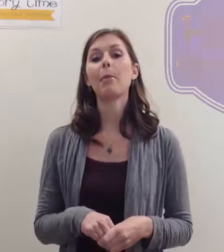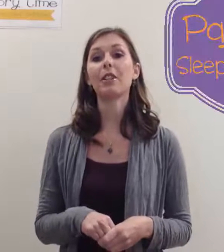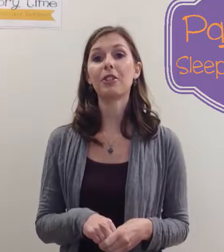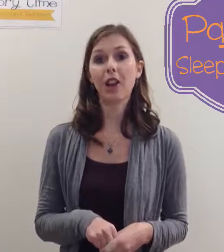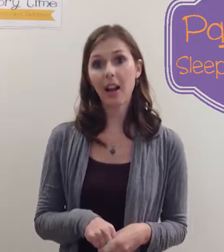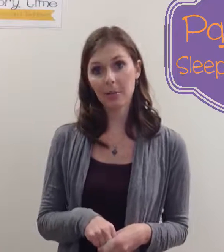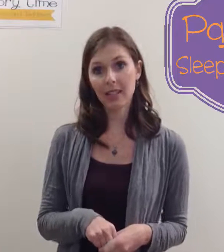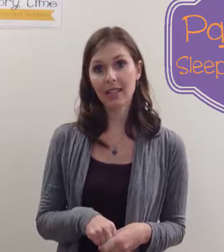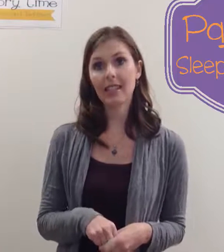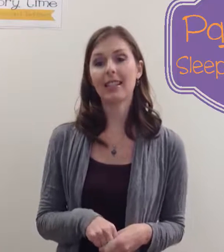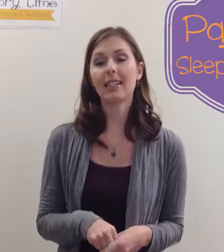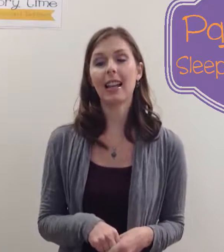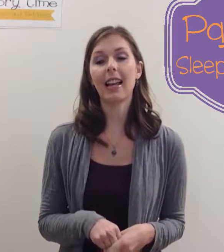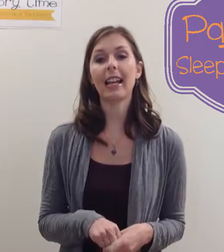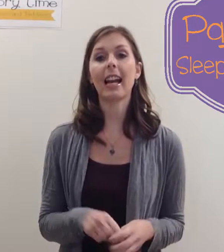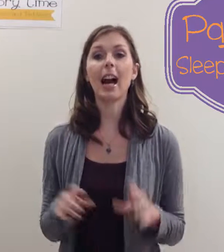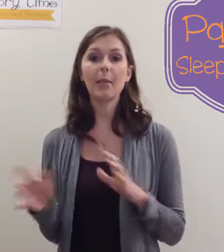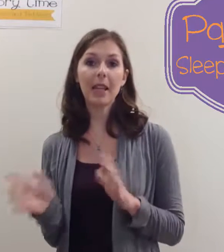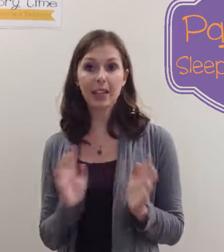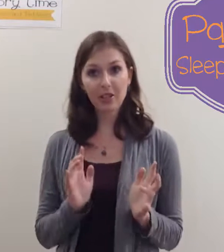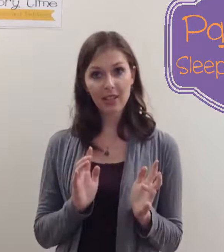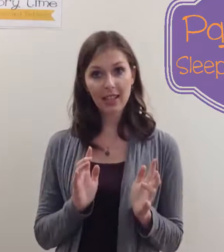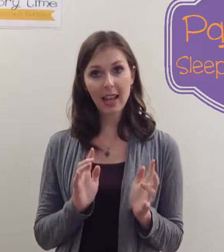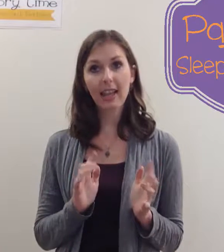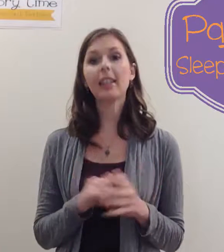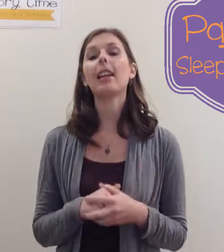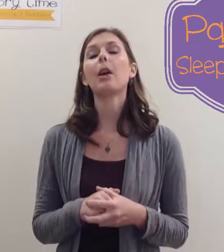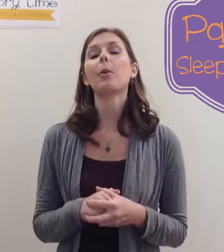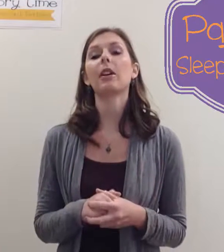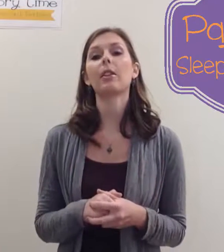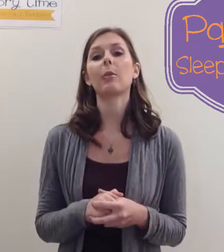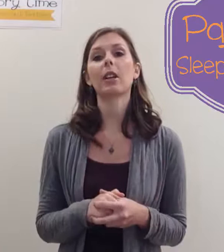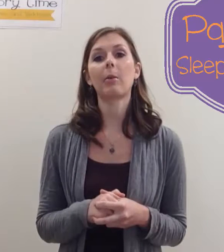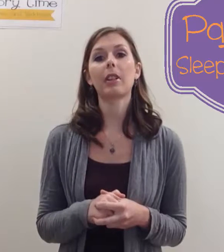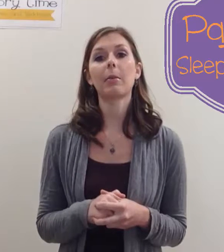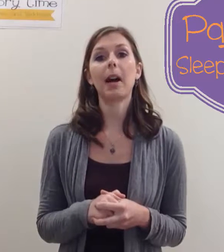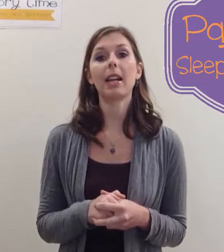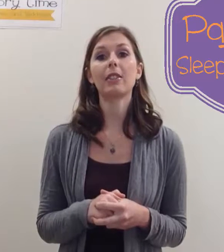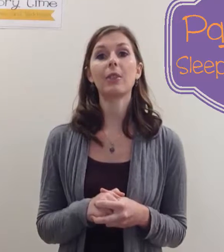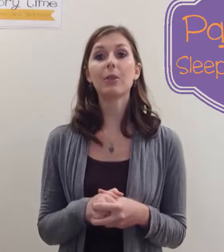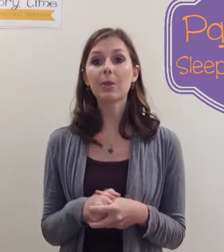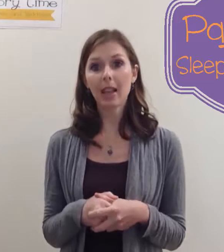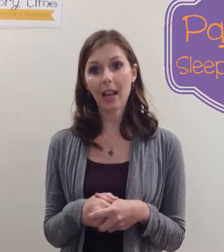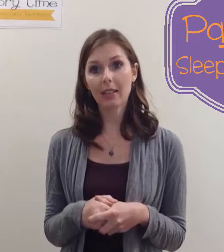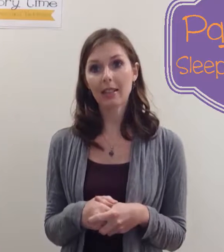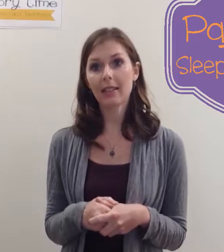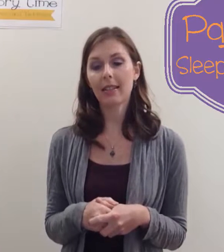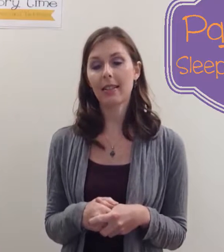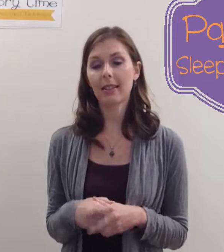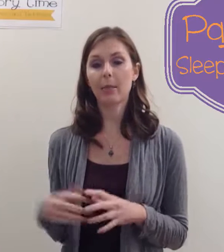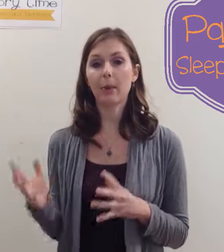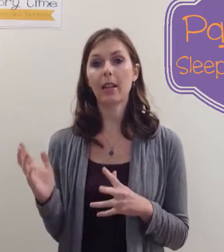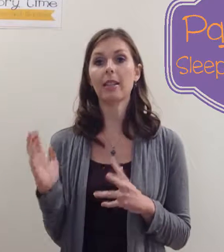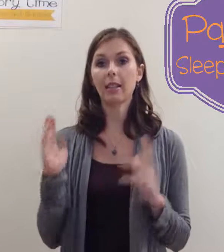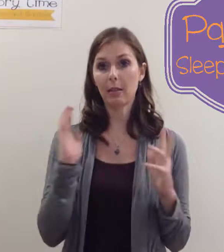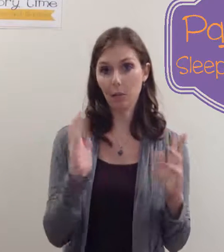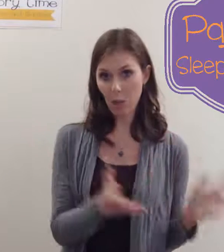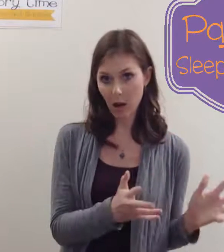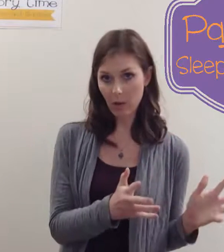PAJAMAS. It's a combination sign where we are going to combine two signs to express the one